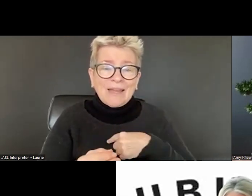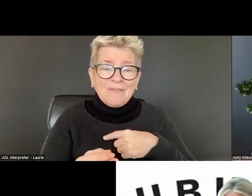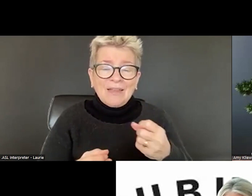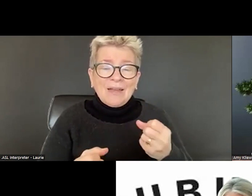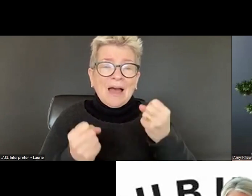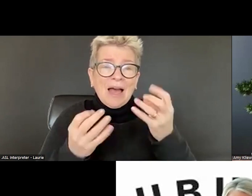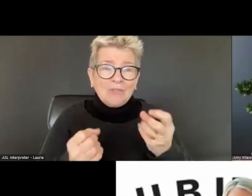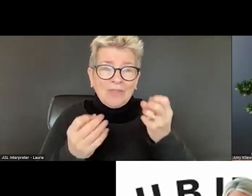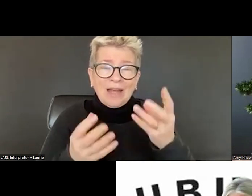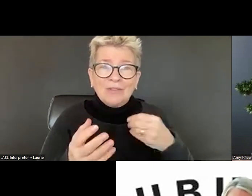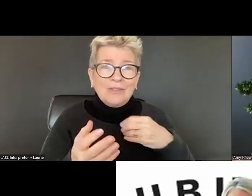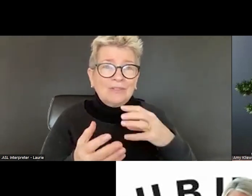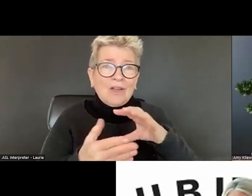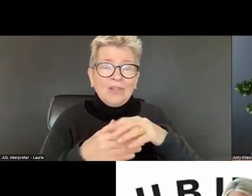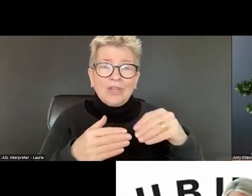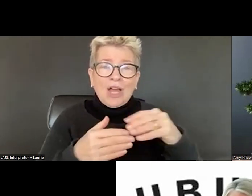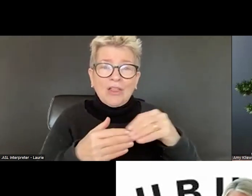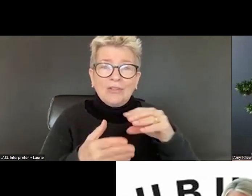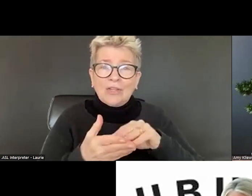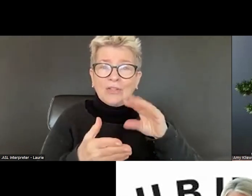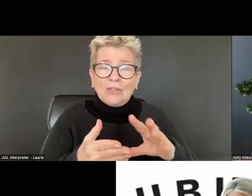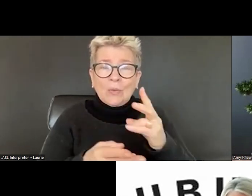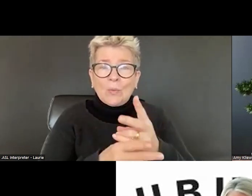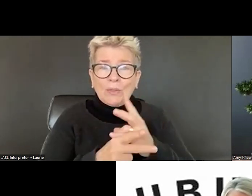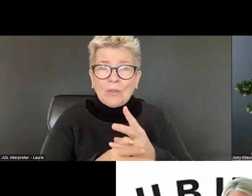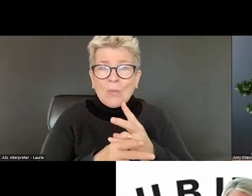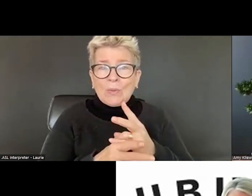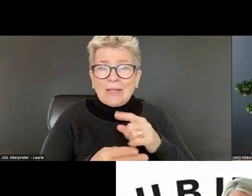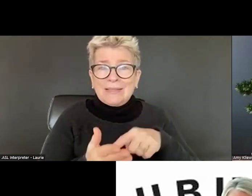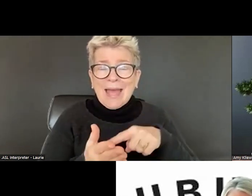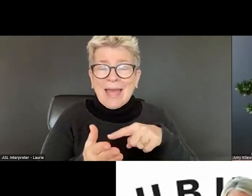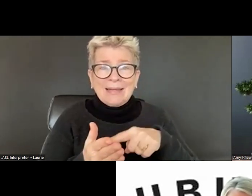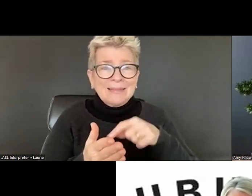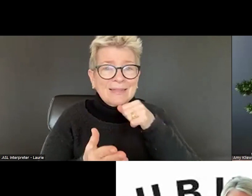in student loan debt and it's just not financially smart for us to be able to work for free if there